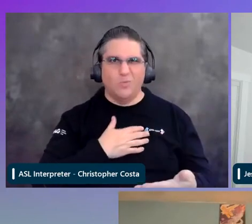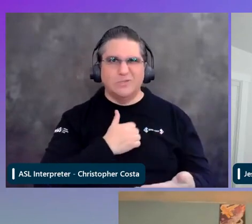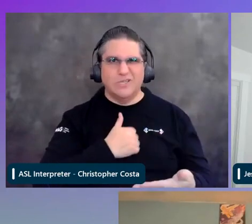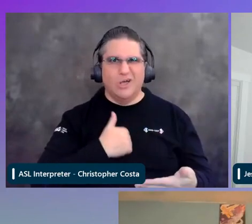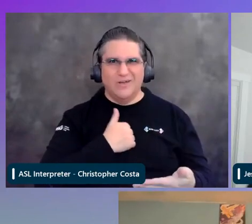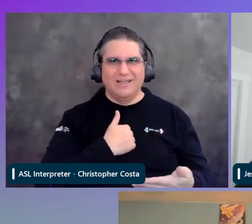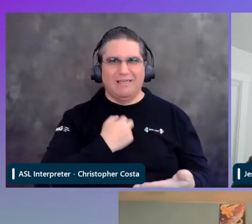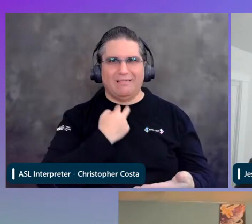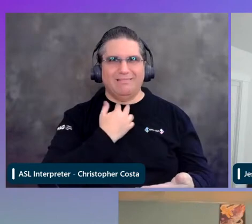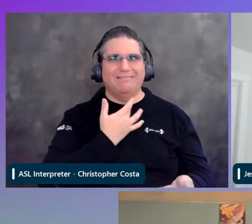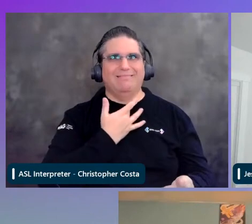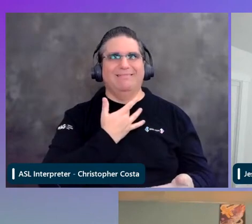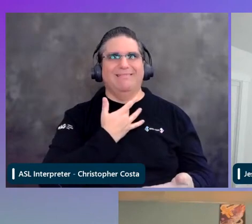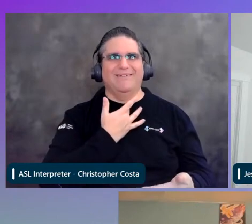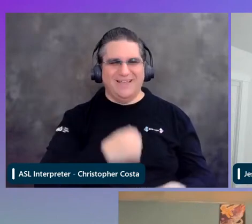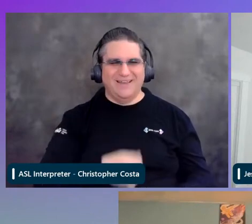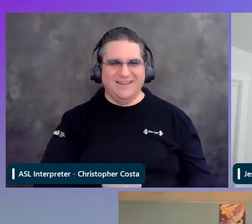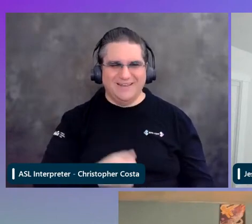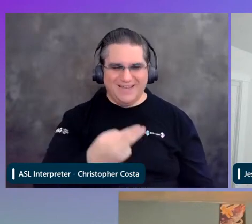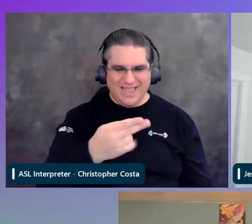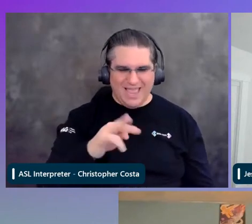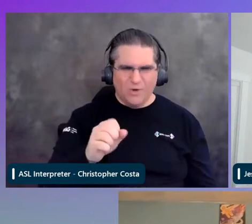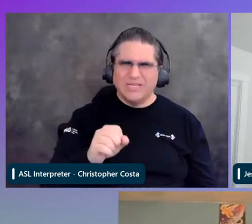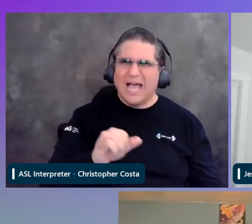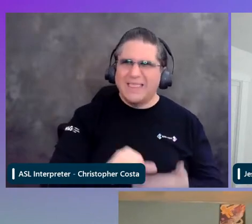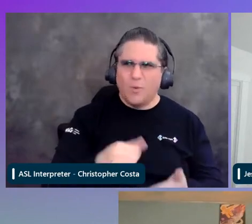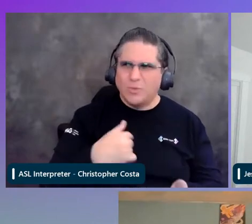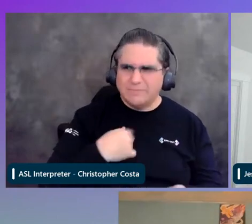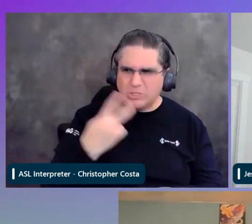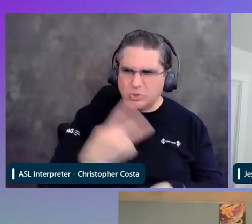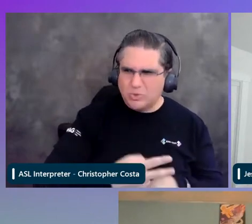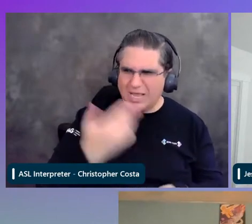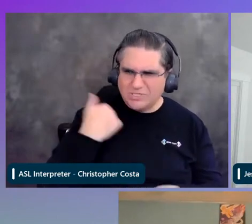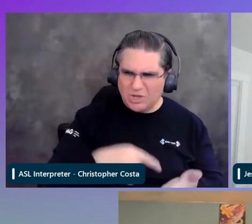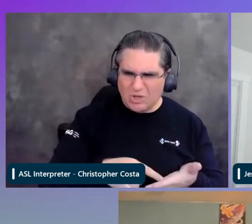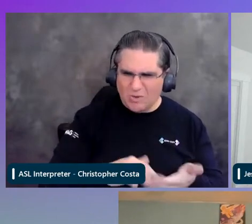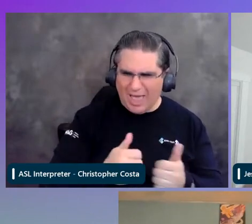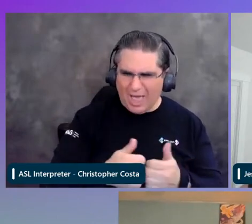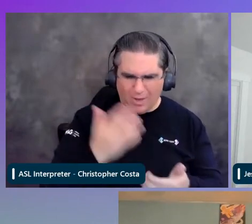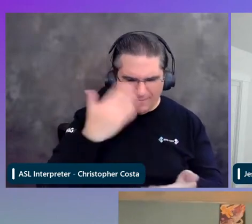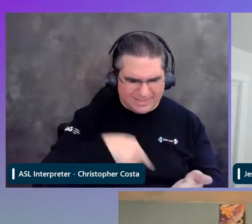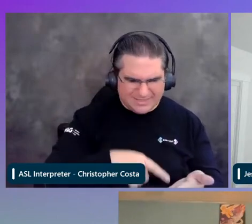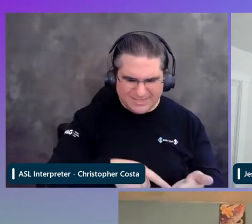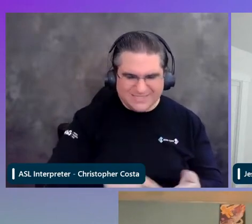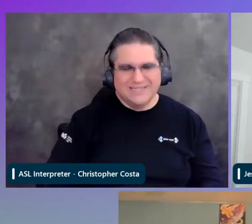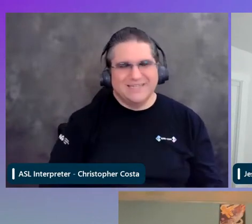the oh yeah, it's me. It was me like two days ago. How do I not remember that? Um, that never